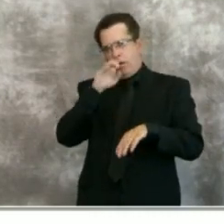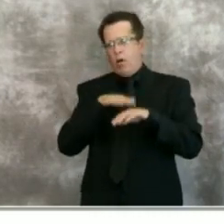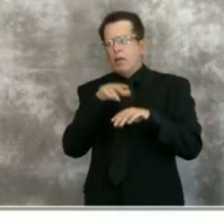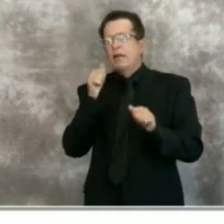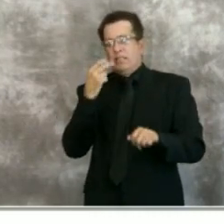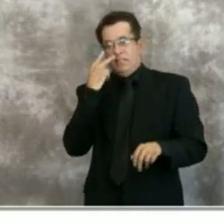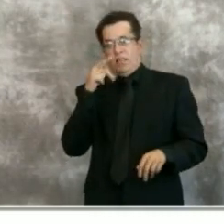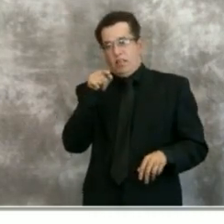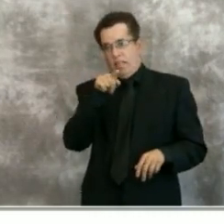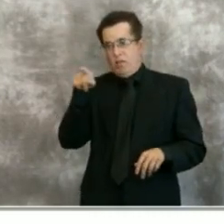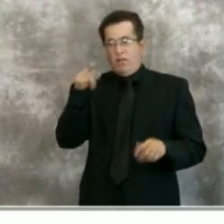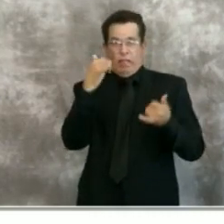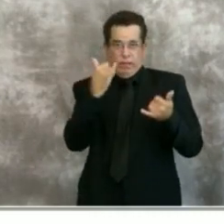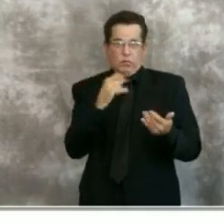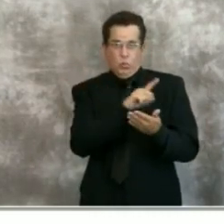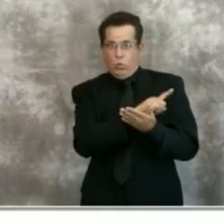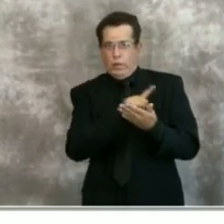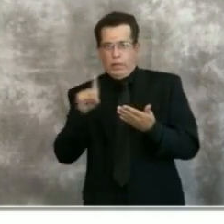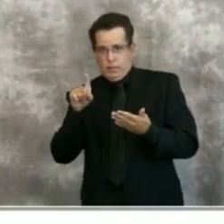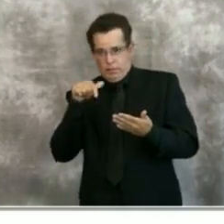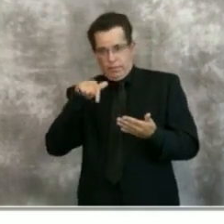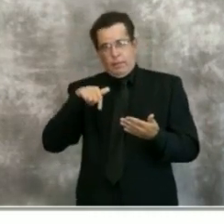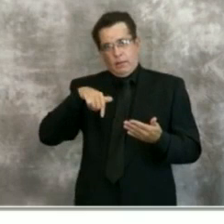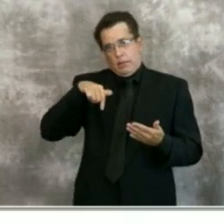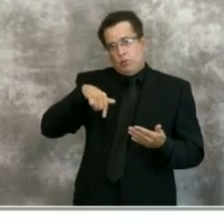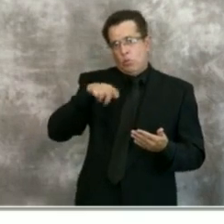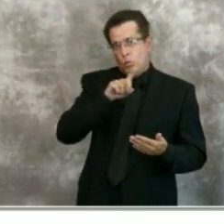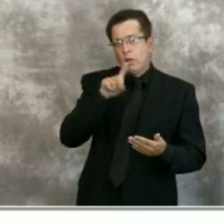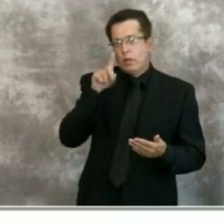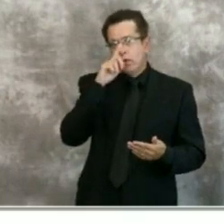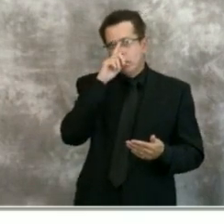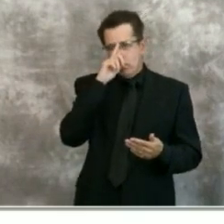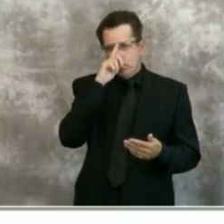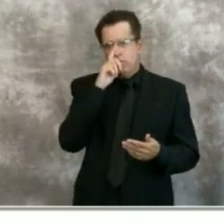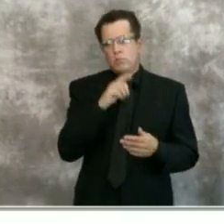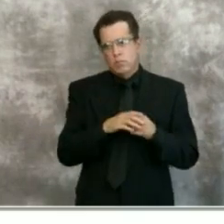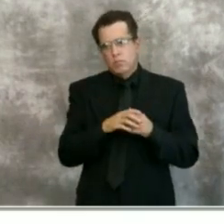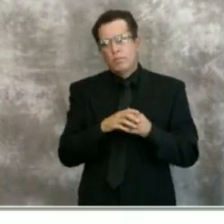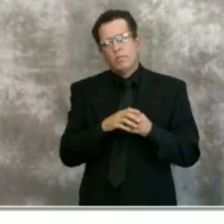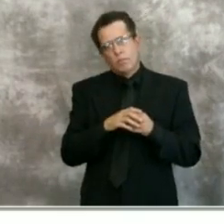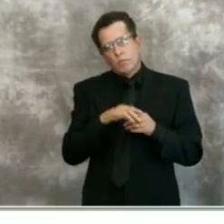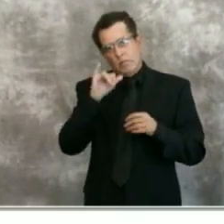HOSPITALIZATIONS OF ICU SON DEATHS. SO HERE YOU CAN SEE